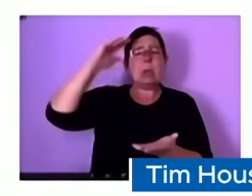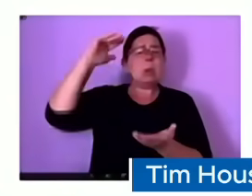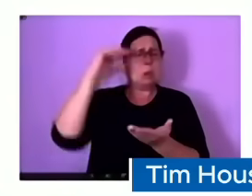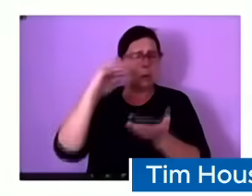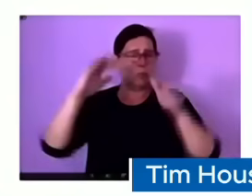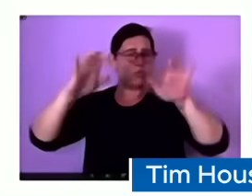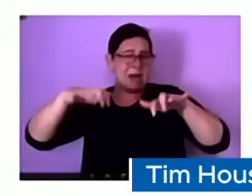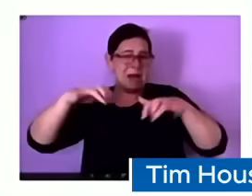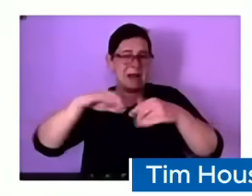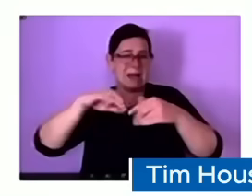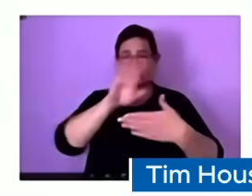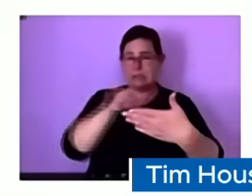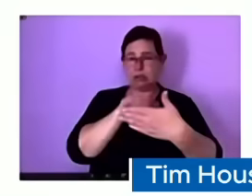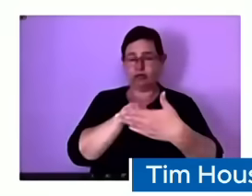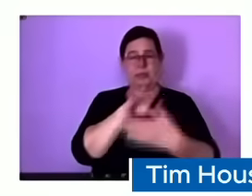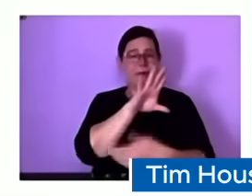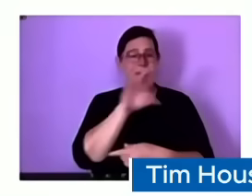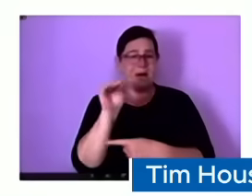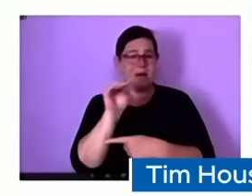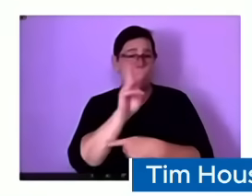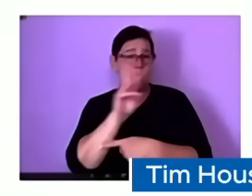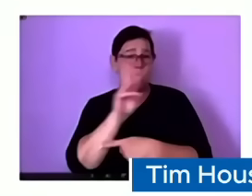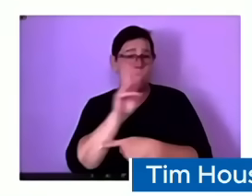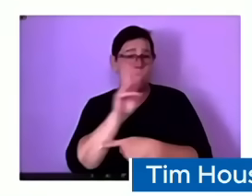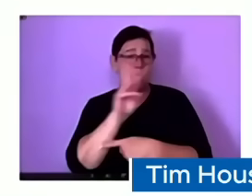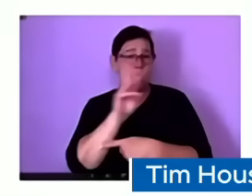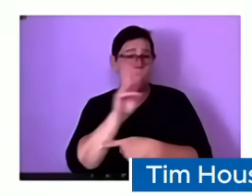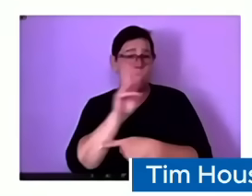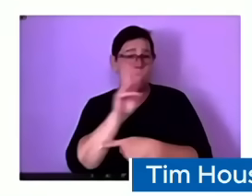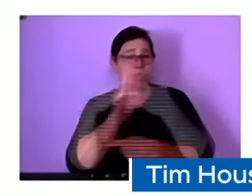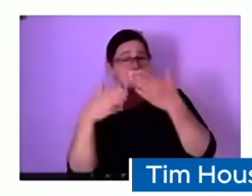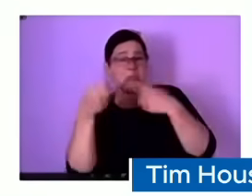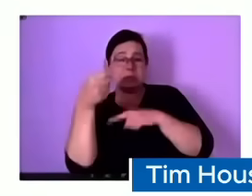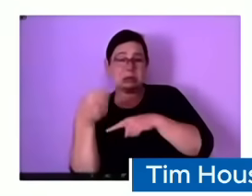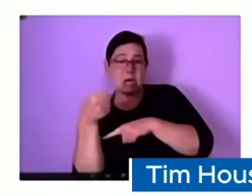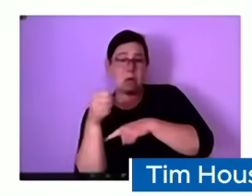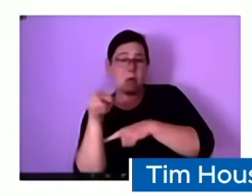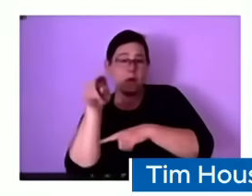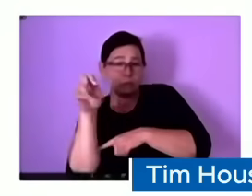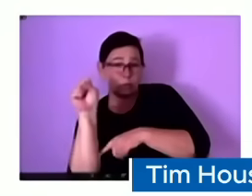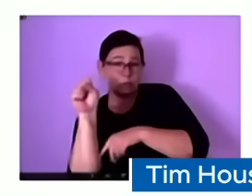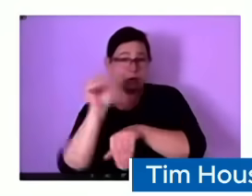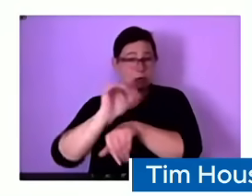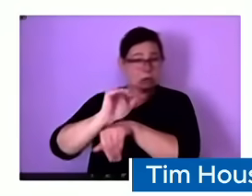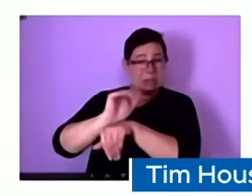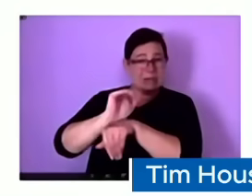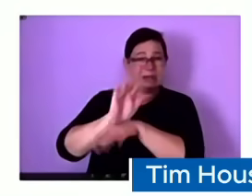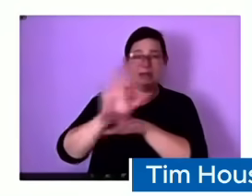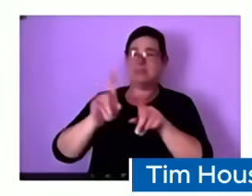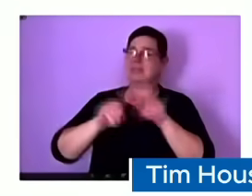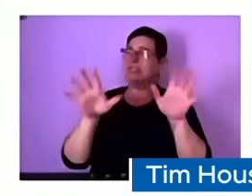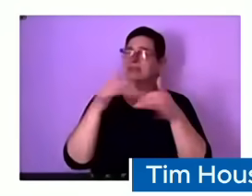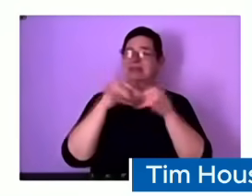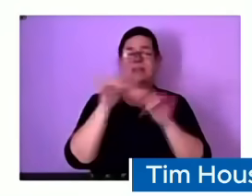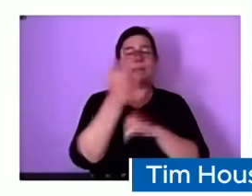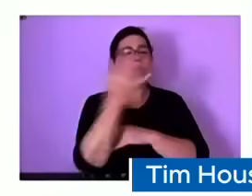NOVA SCOTIA THIS EVENING, BUT IT WILL STILL TAKE A FEW DAYS NOR THE WATER THAT'S ALREADY FALLEN